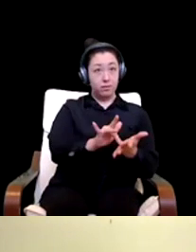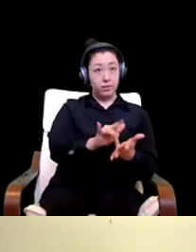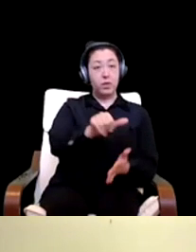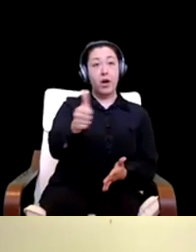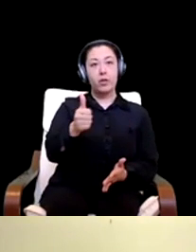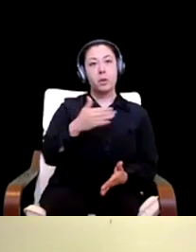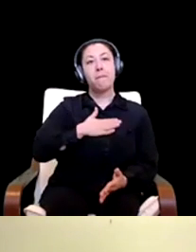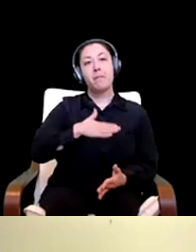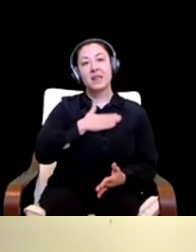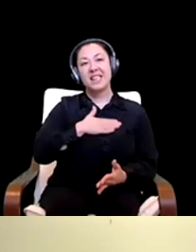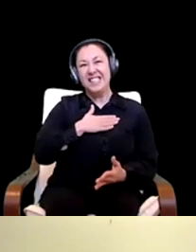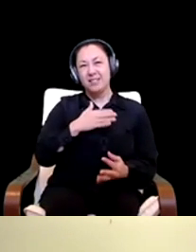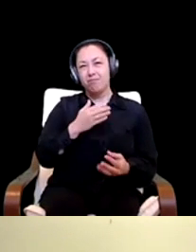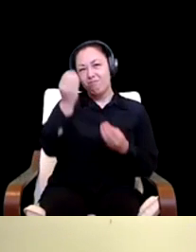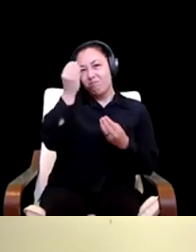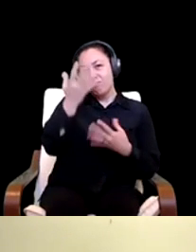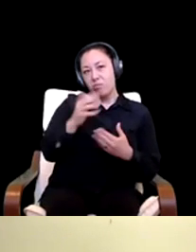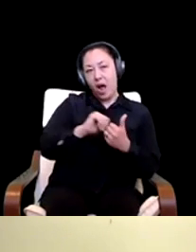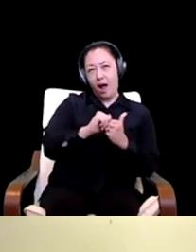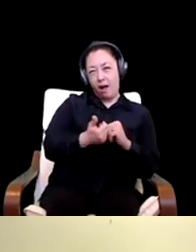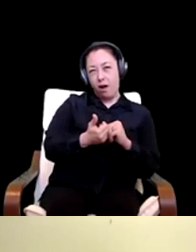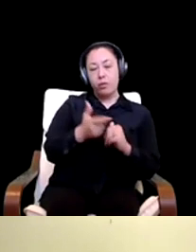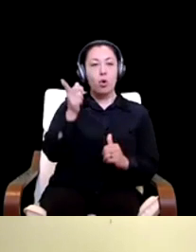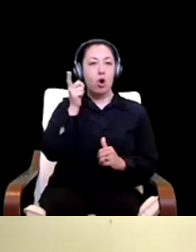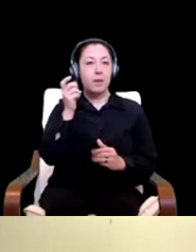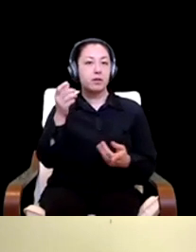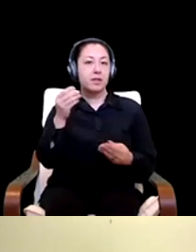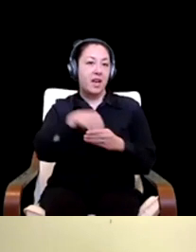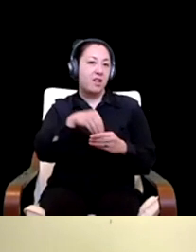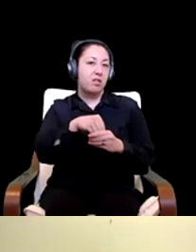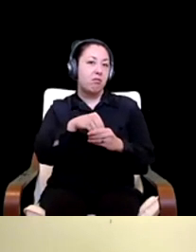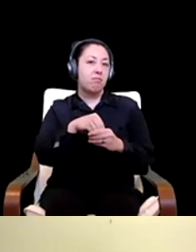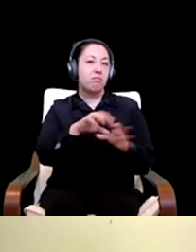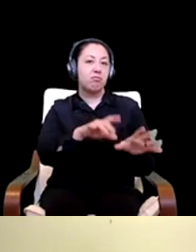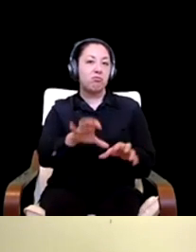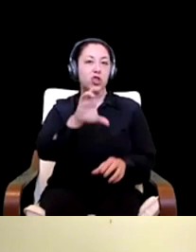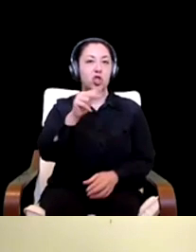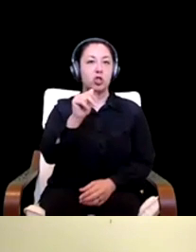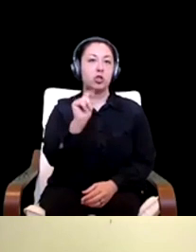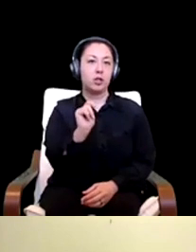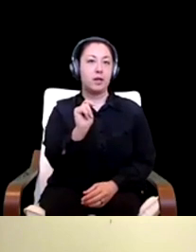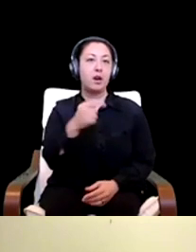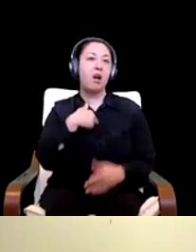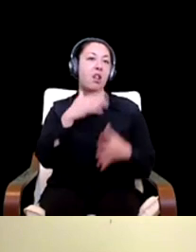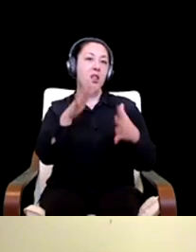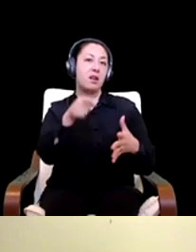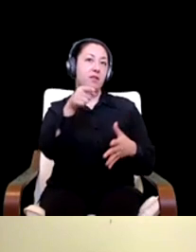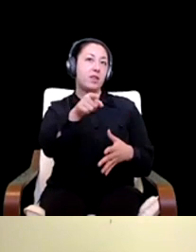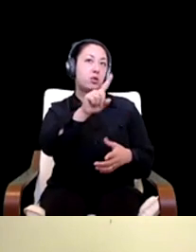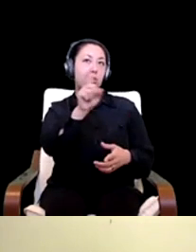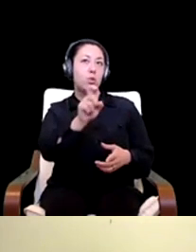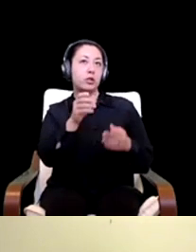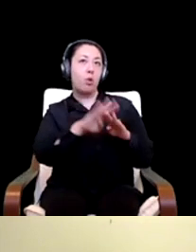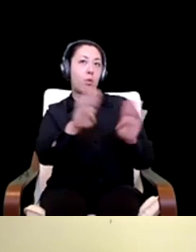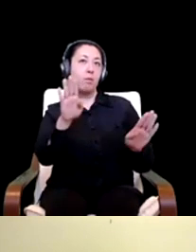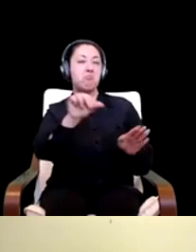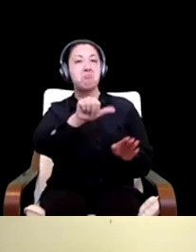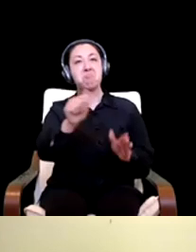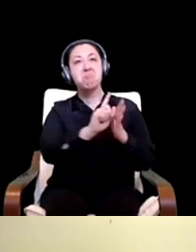chat how you did hear about us. And I will leave that open for another minute or so.